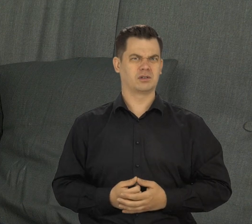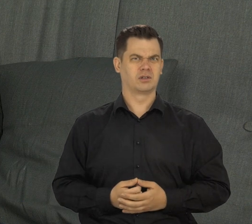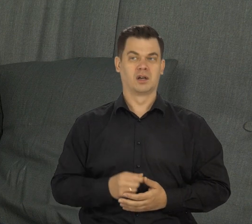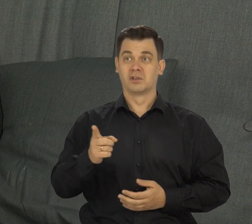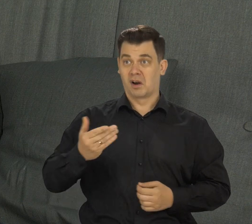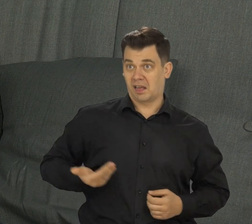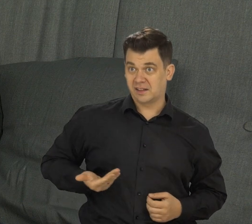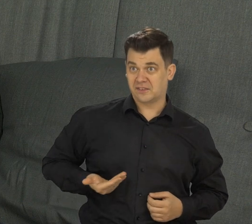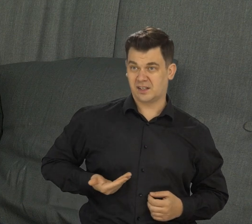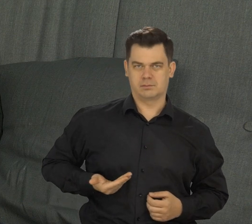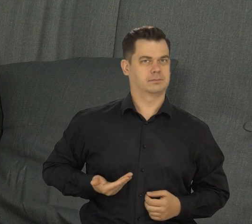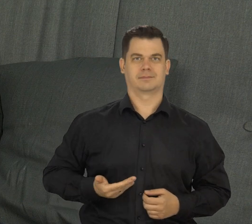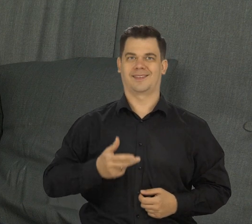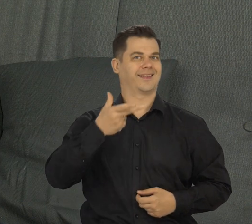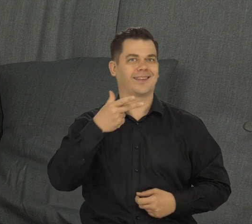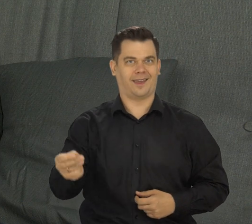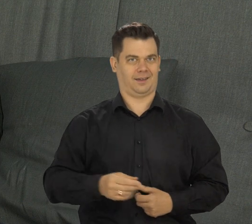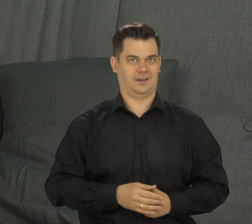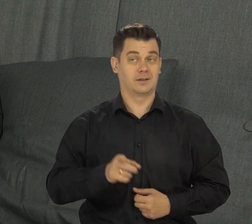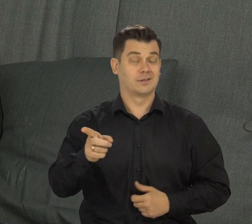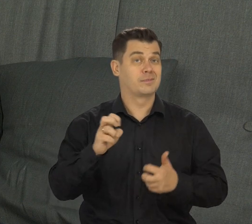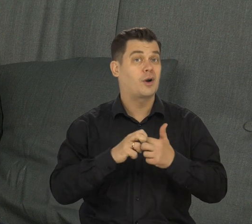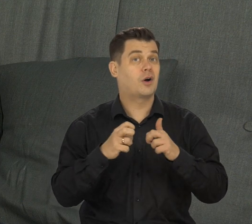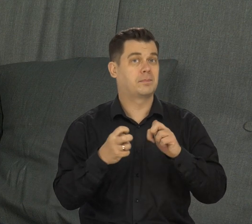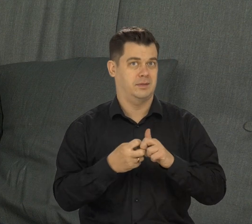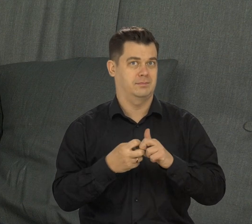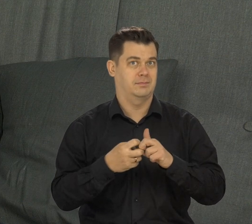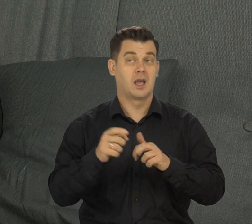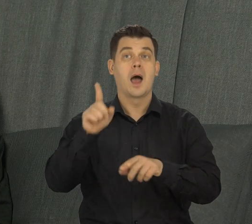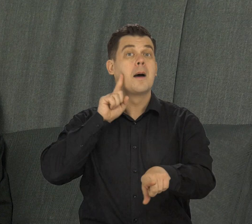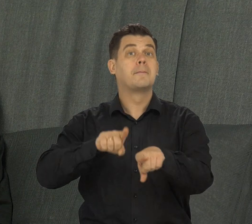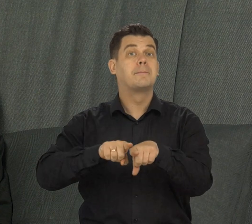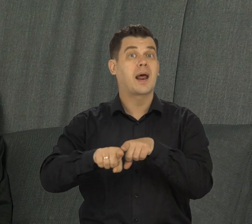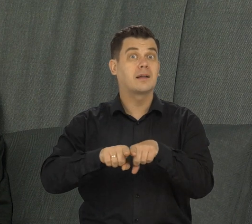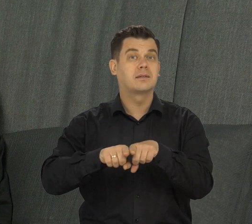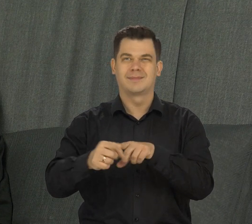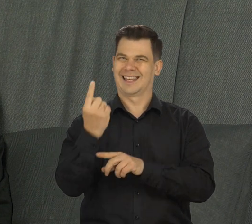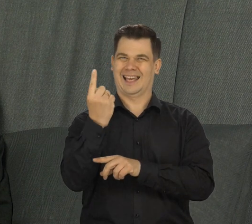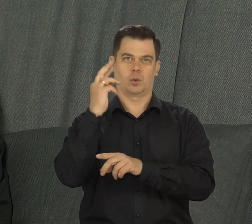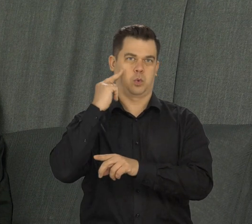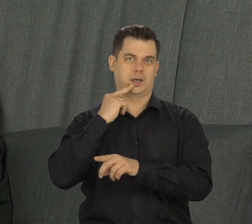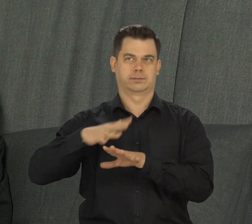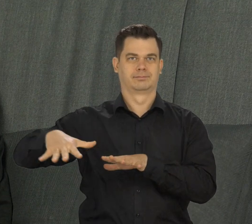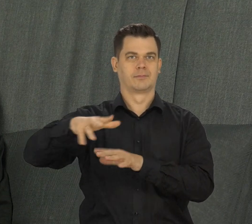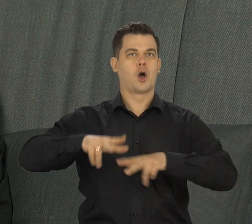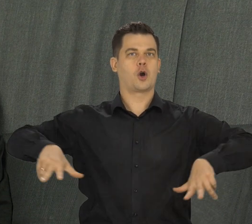That it is not a matter of laziness and definitely a more complex problem. My brother is the only deaf person in the family.